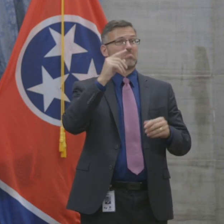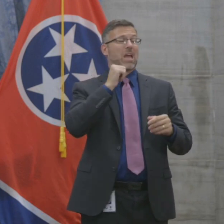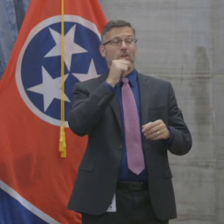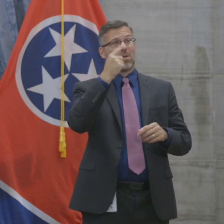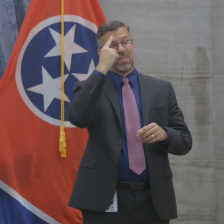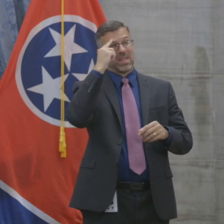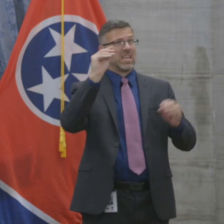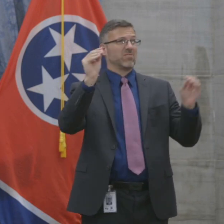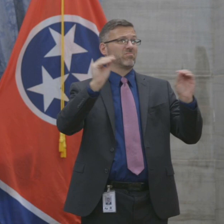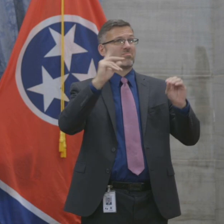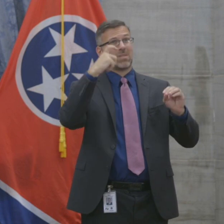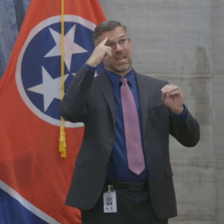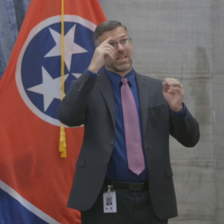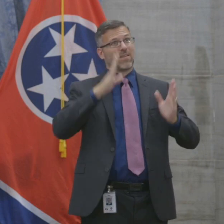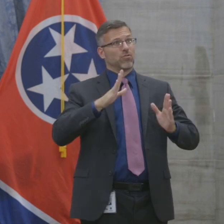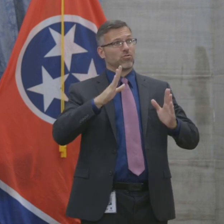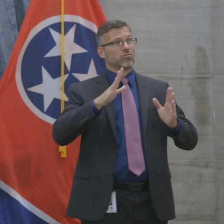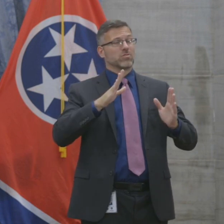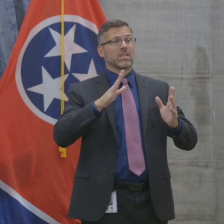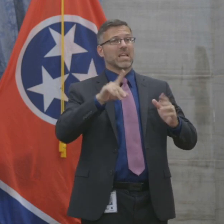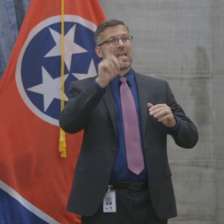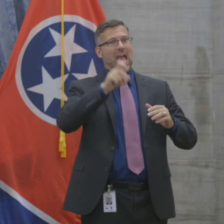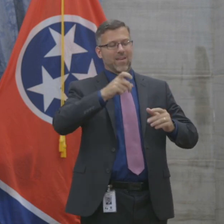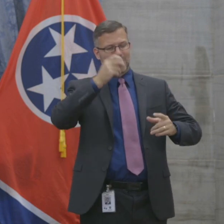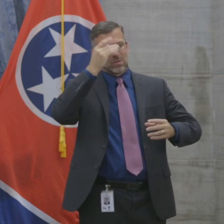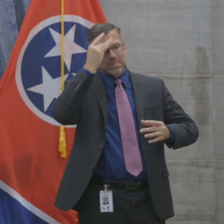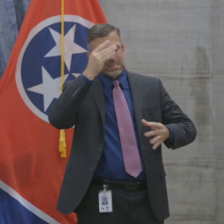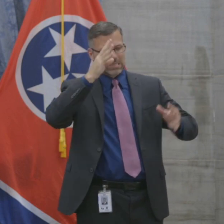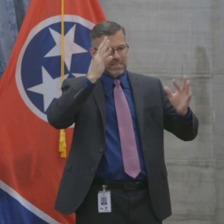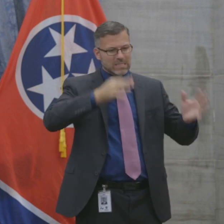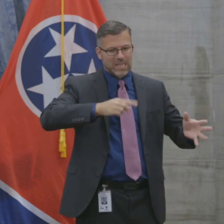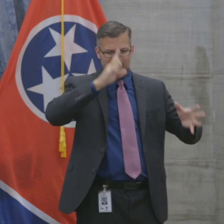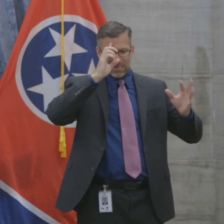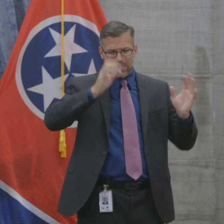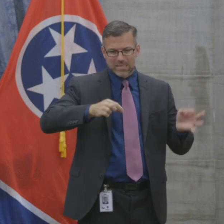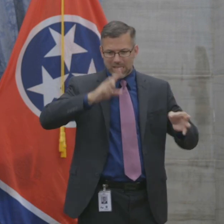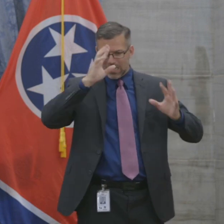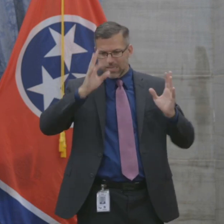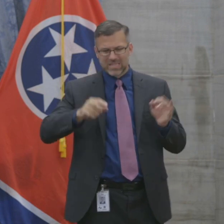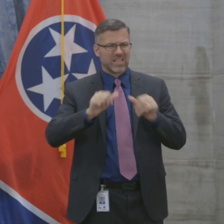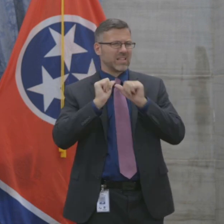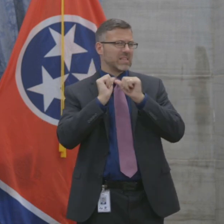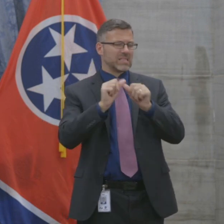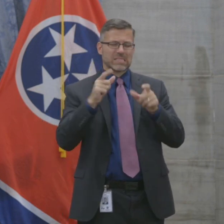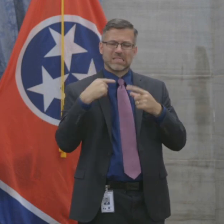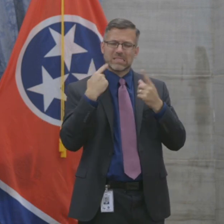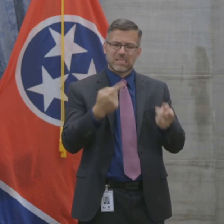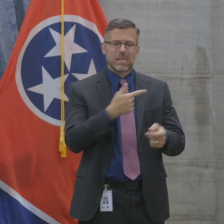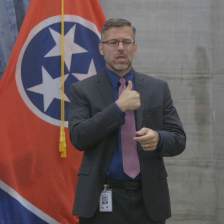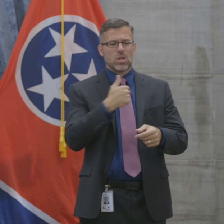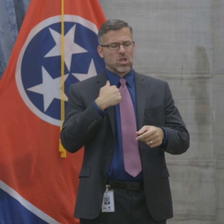hoc committees to determine whether you followed the law in issuing your executive orders. You have these conservative